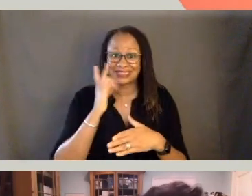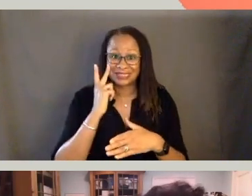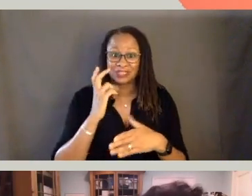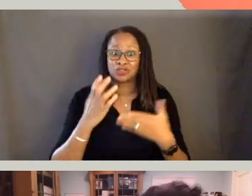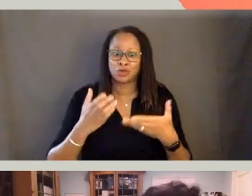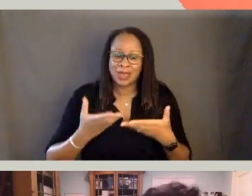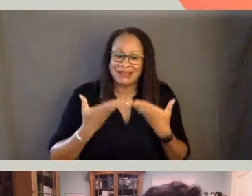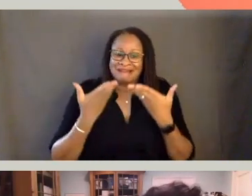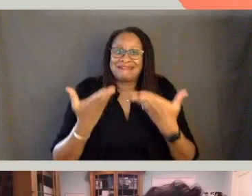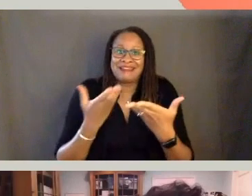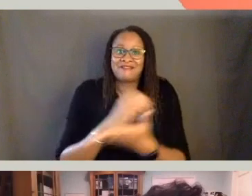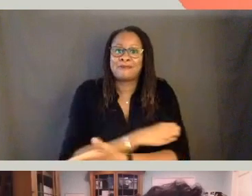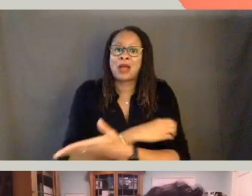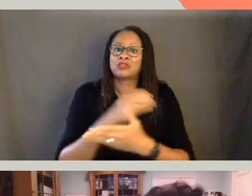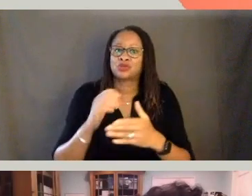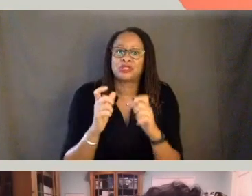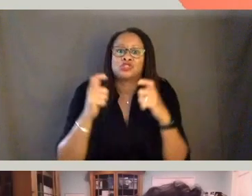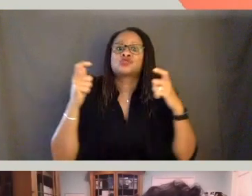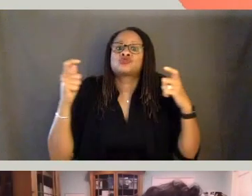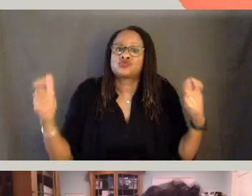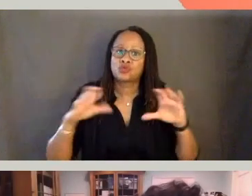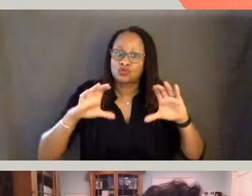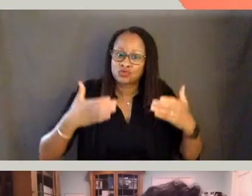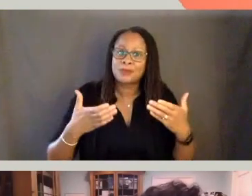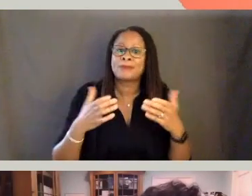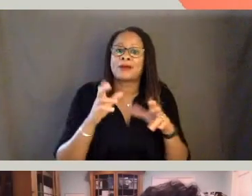in America that we think of as the new American majority, right?